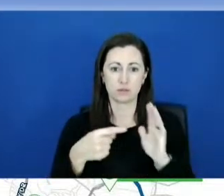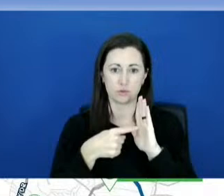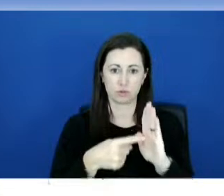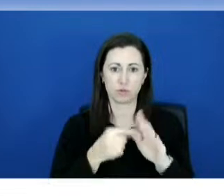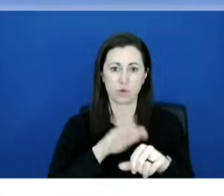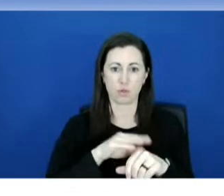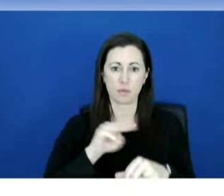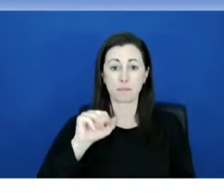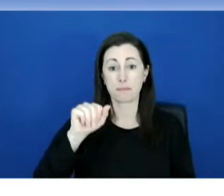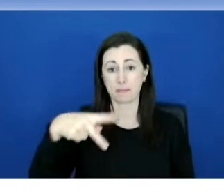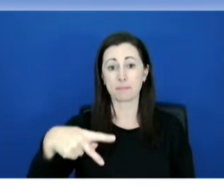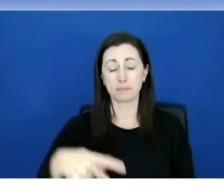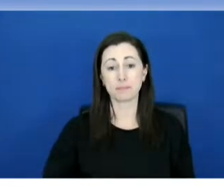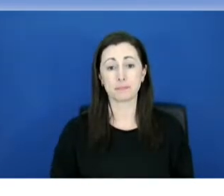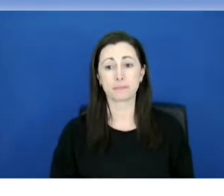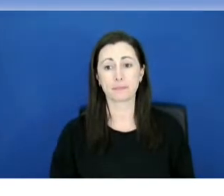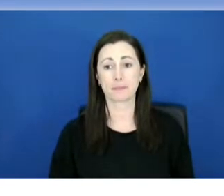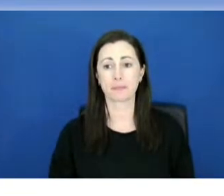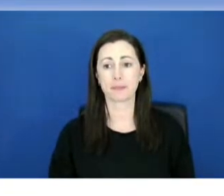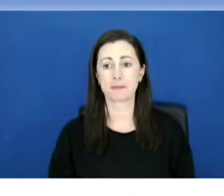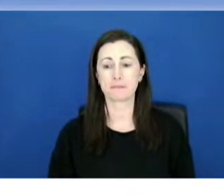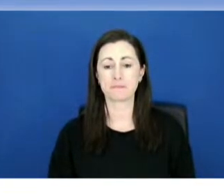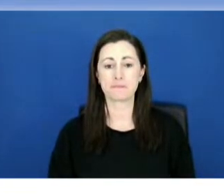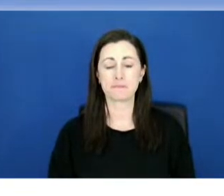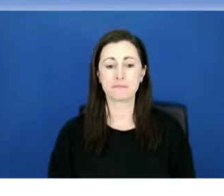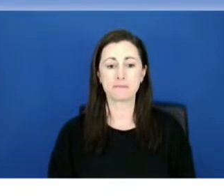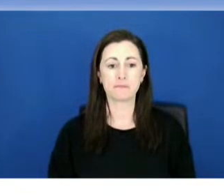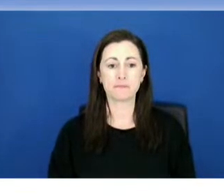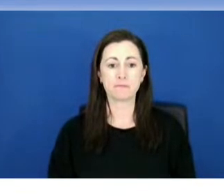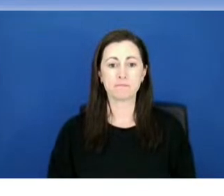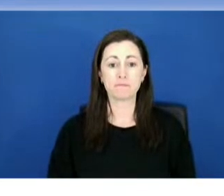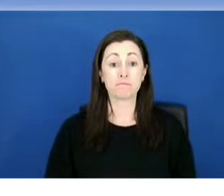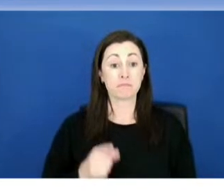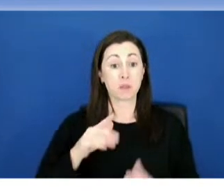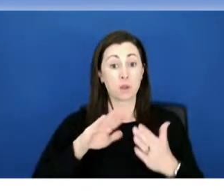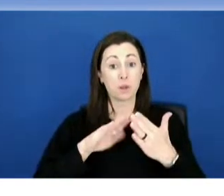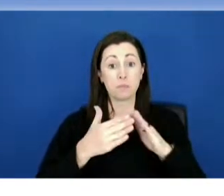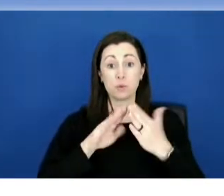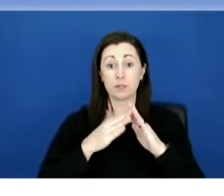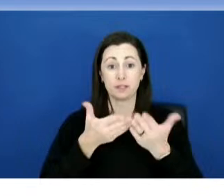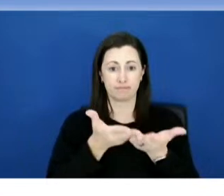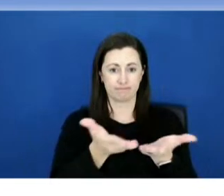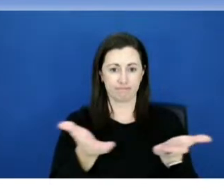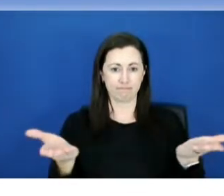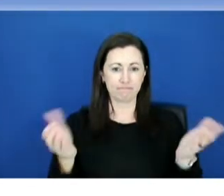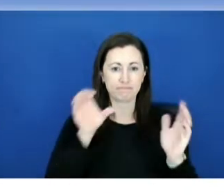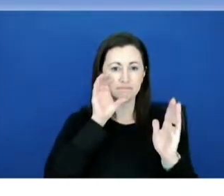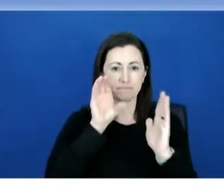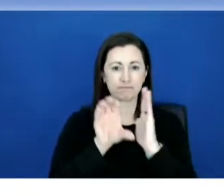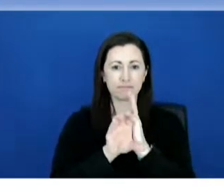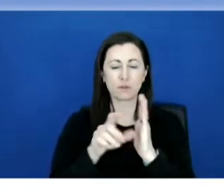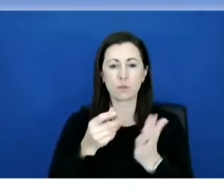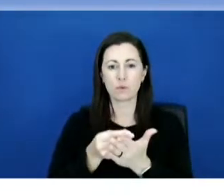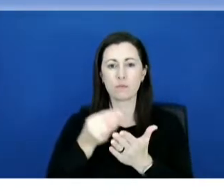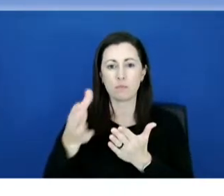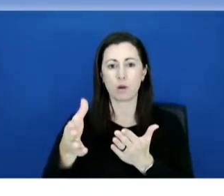IS LOCATED AT EACH PROPERTY